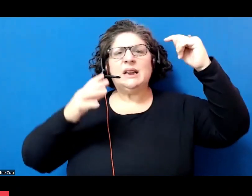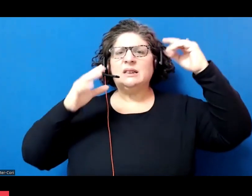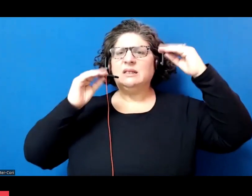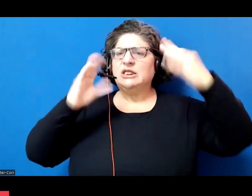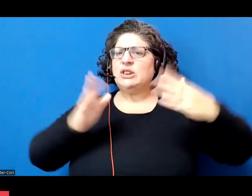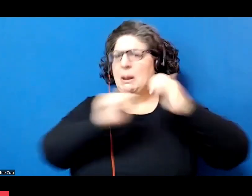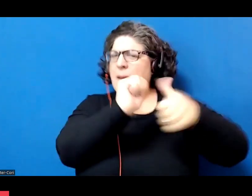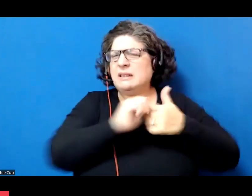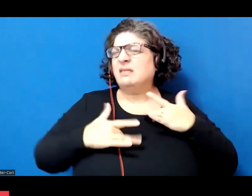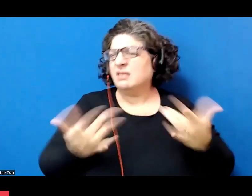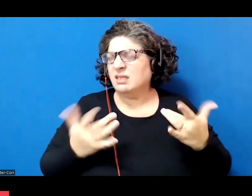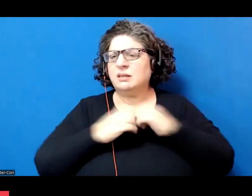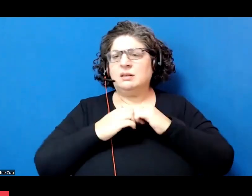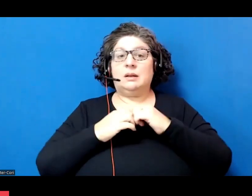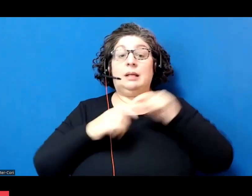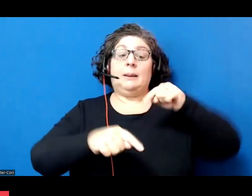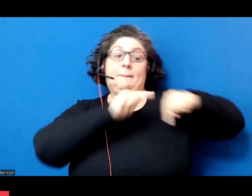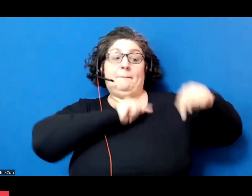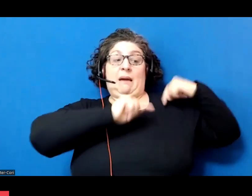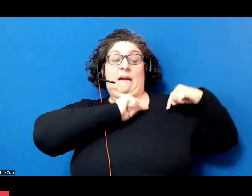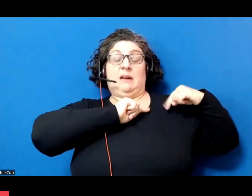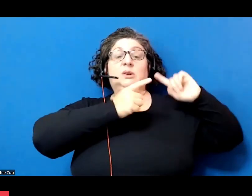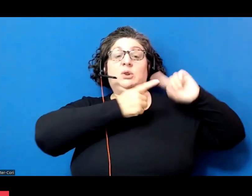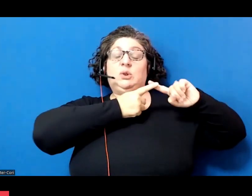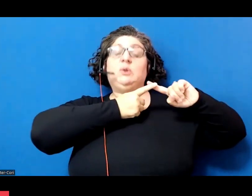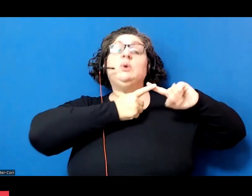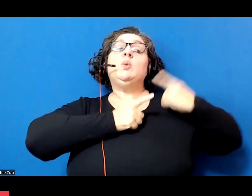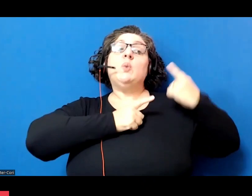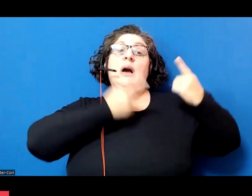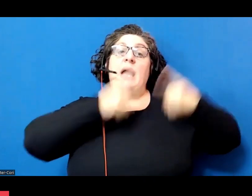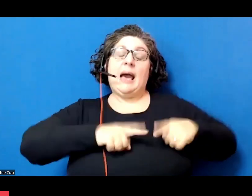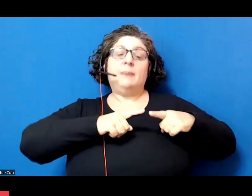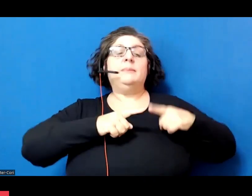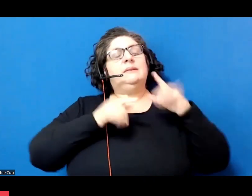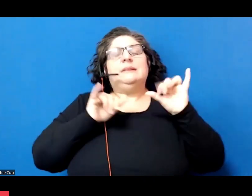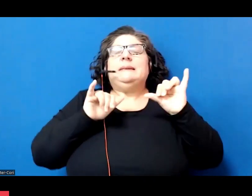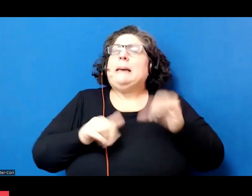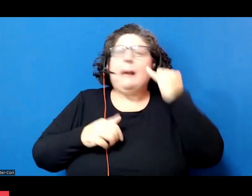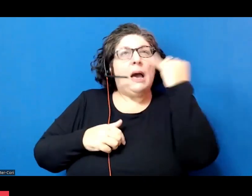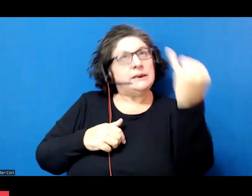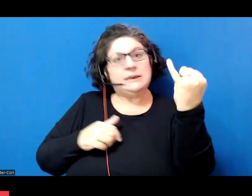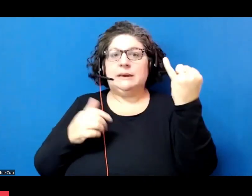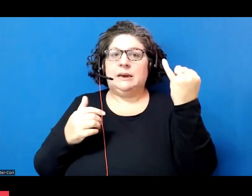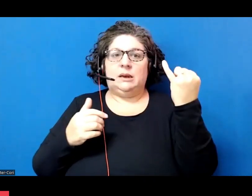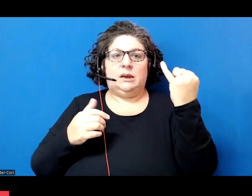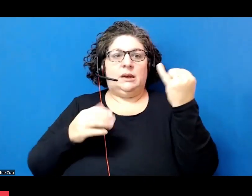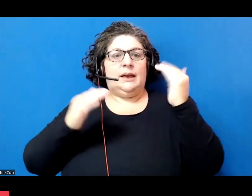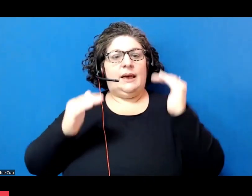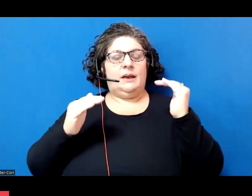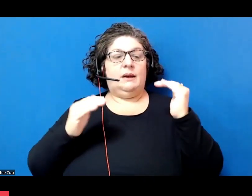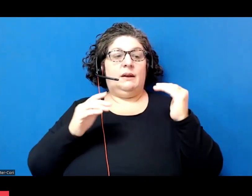Well, people will trace it back to a version of this sort of same idea, advanced by then